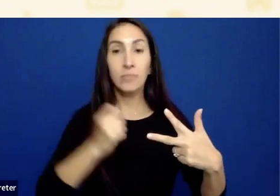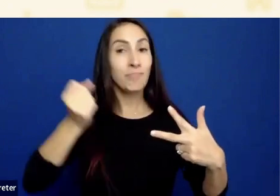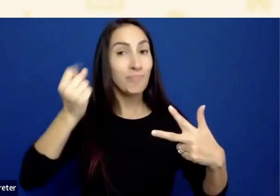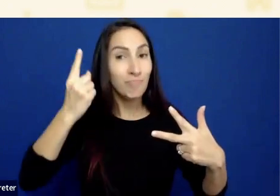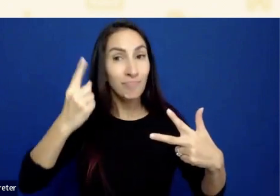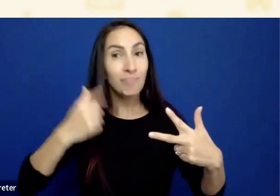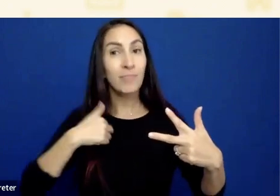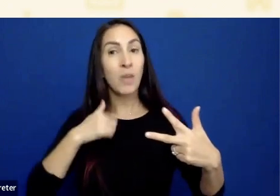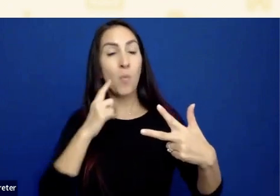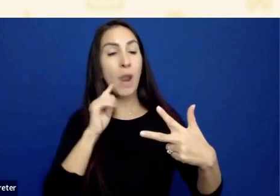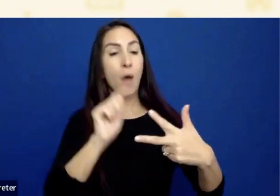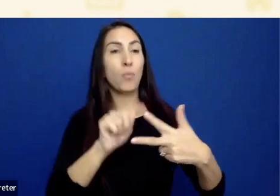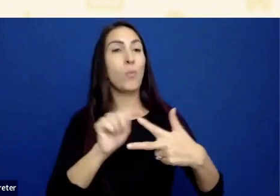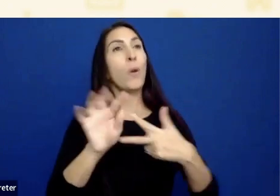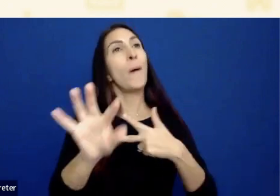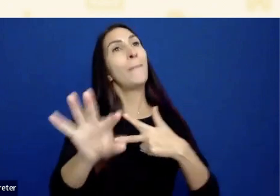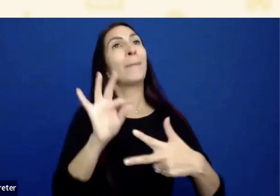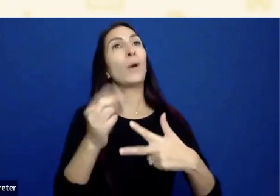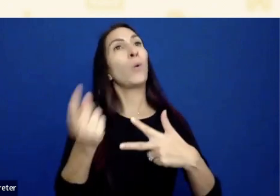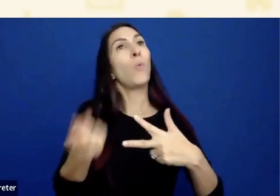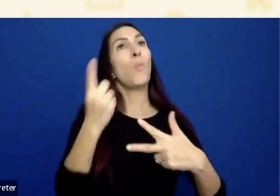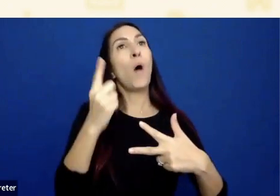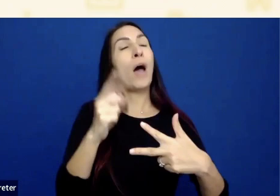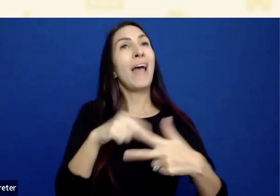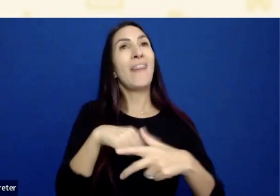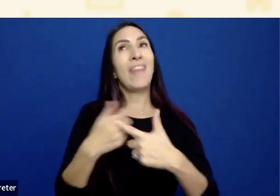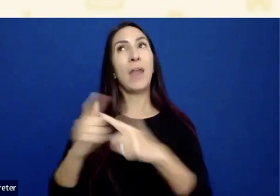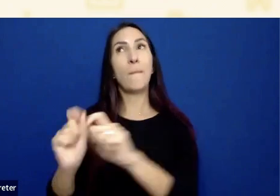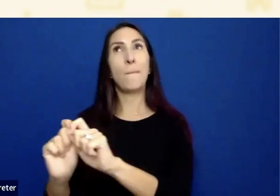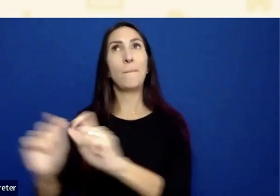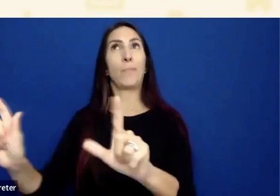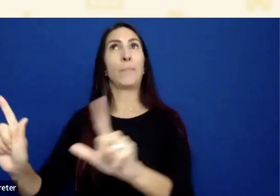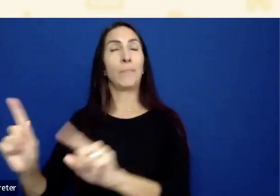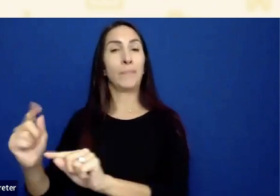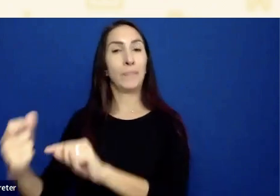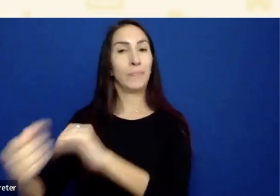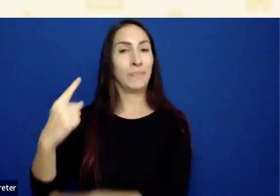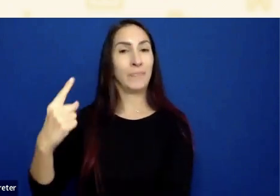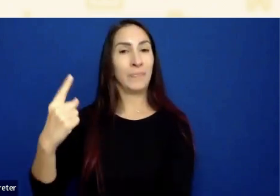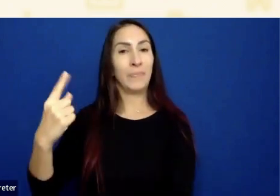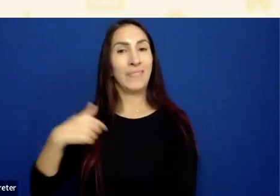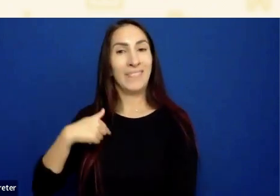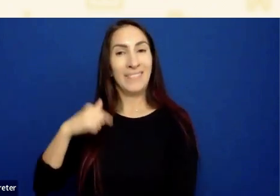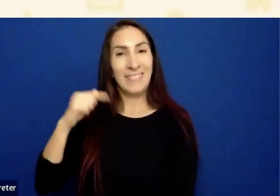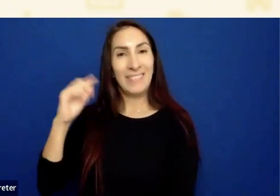a dialogue I had expected to be a modal would pop up and say something.